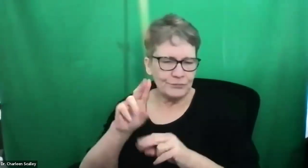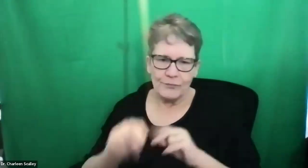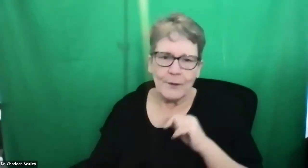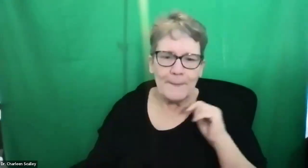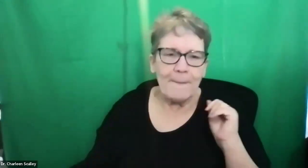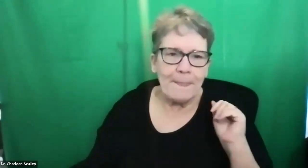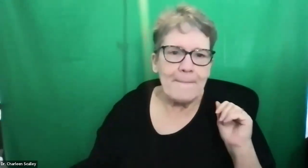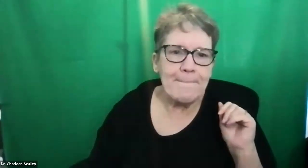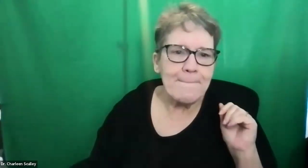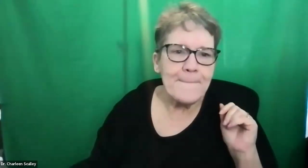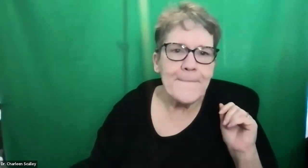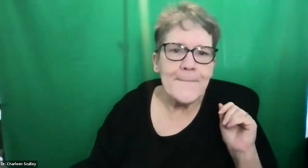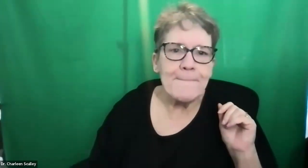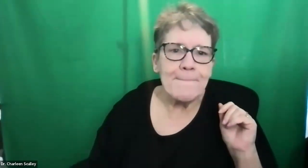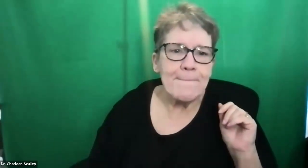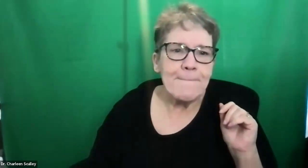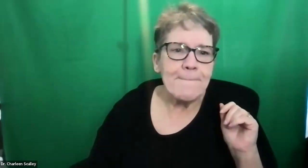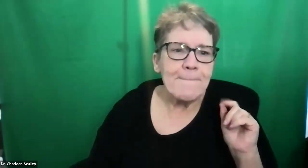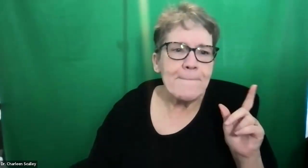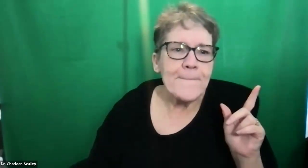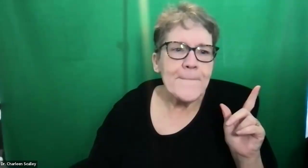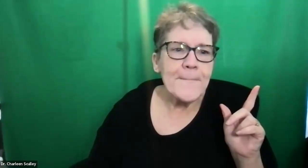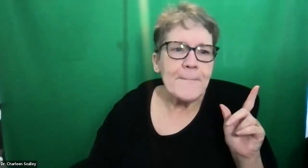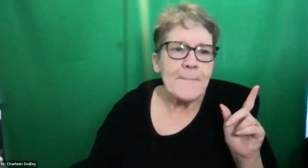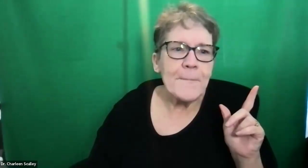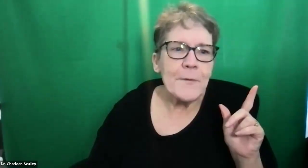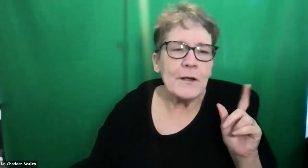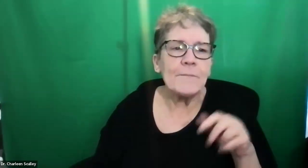There's some idea that signing will reduce spoken language skills, but that is not true.